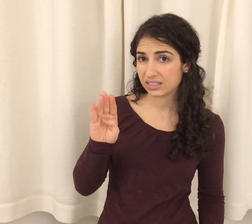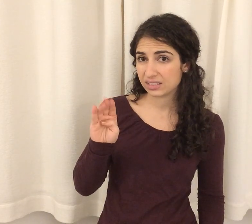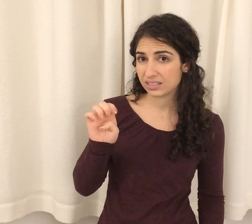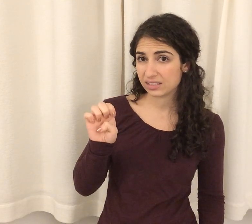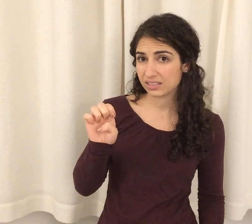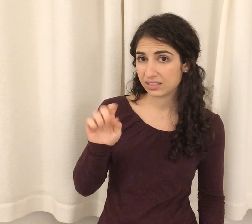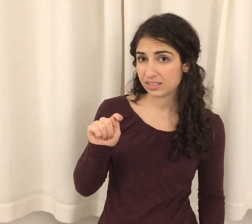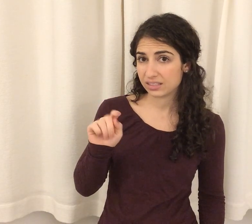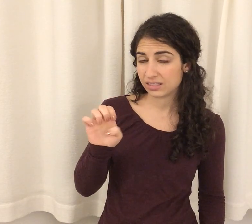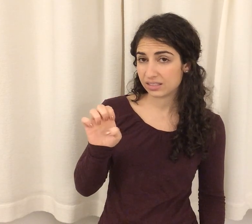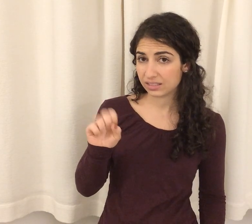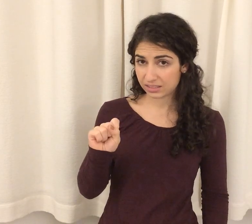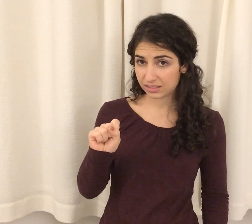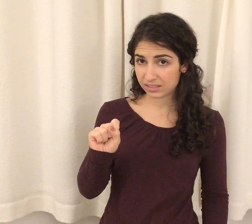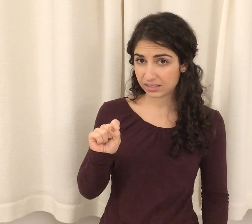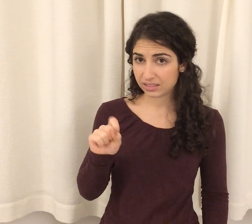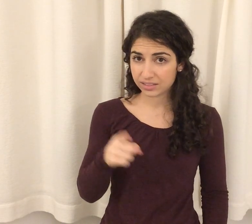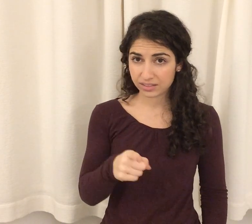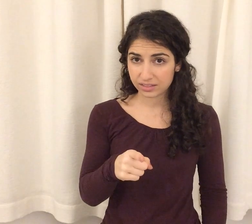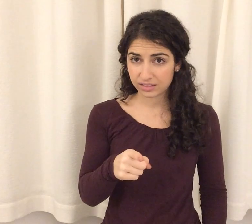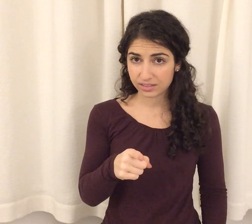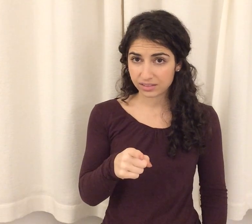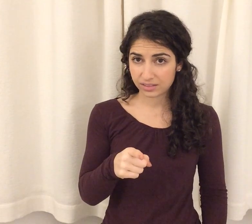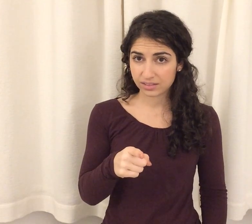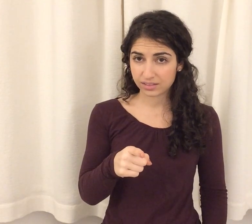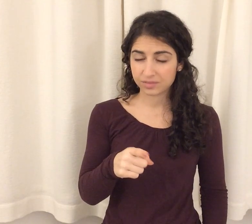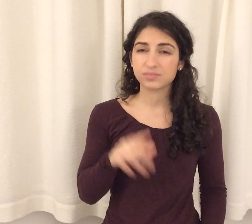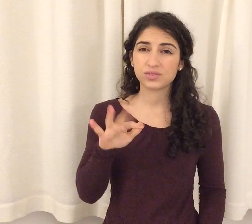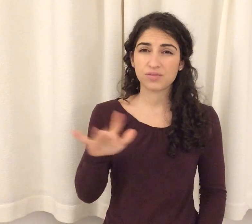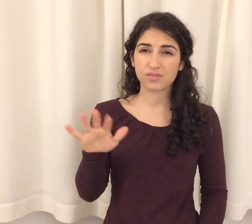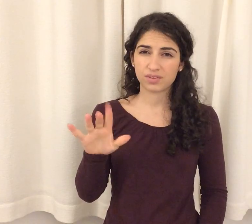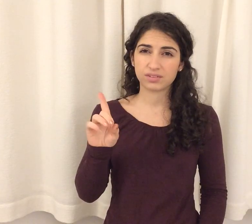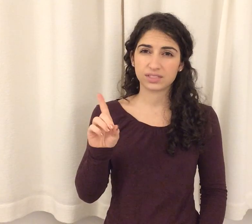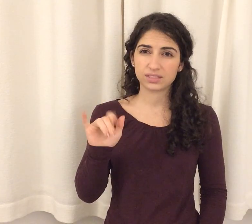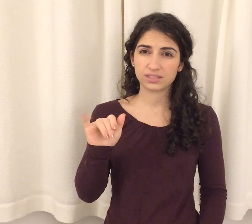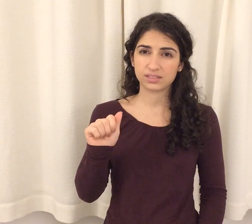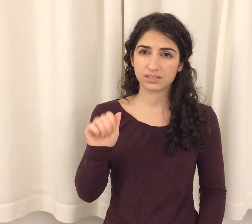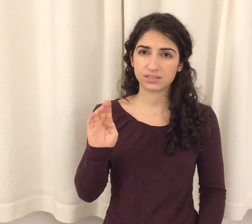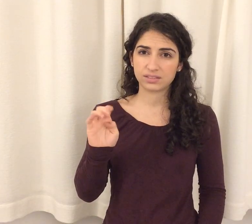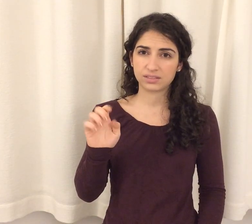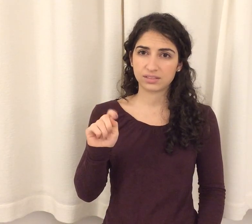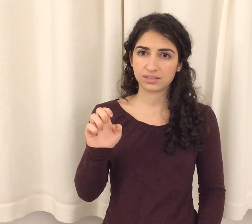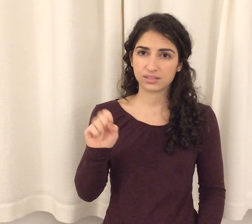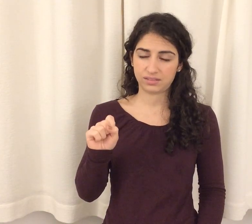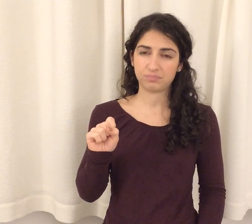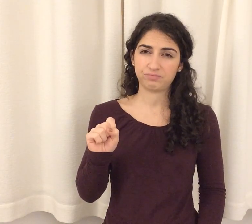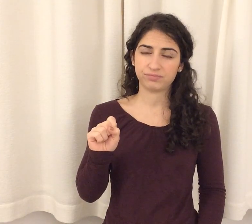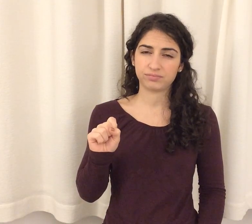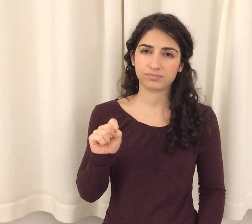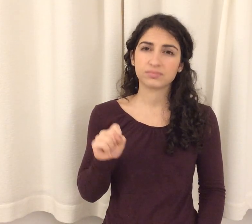"Have diabetes?" You can fingerspell diabetes.